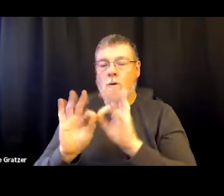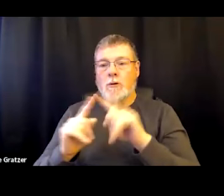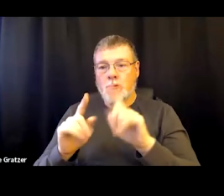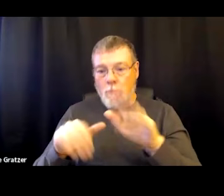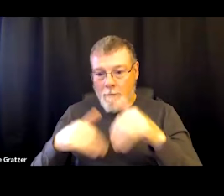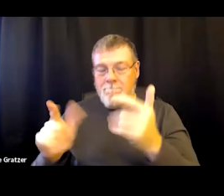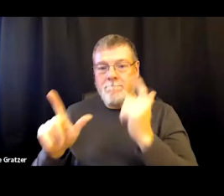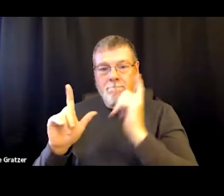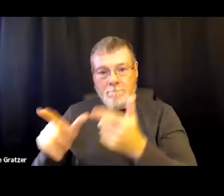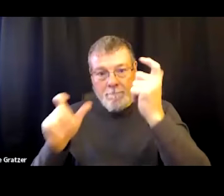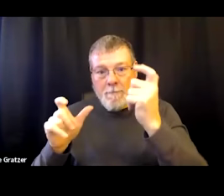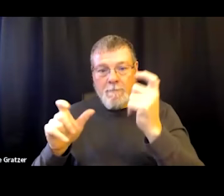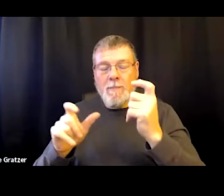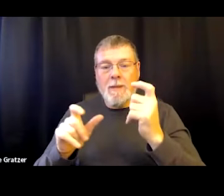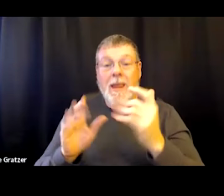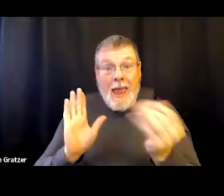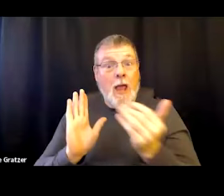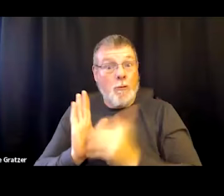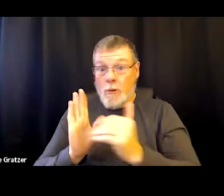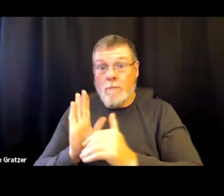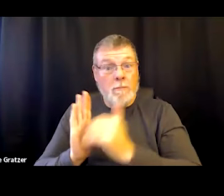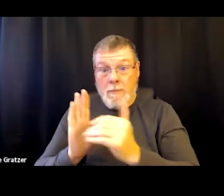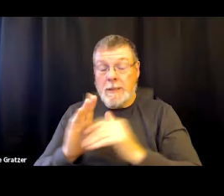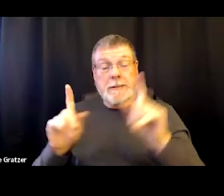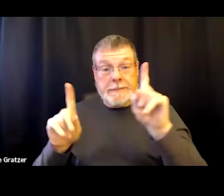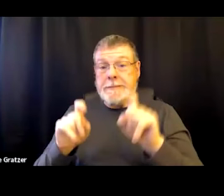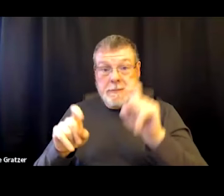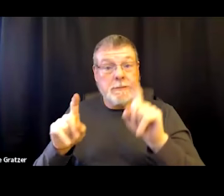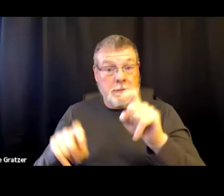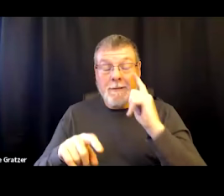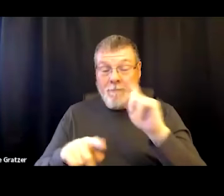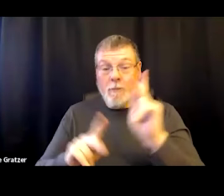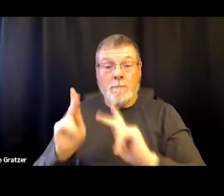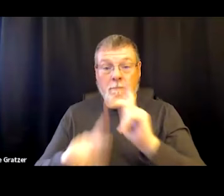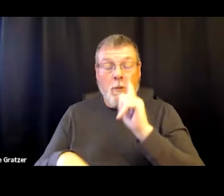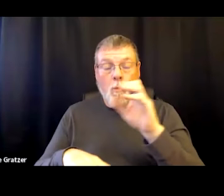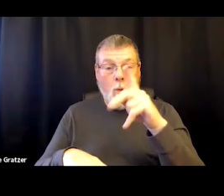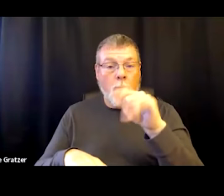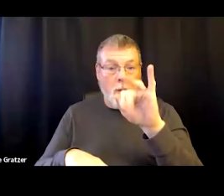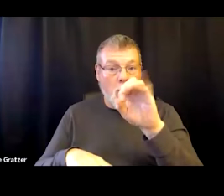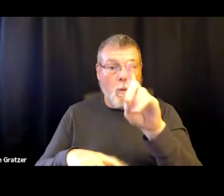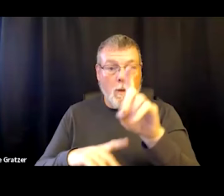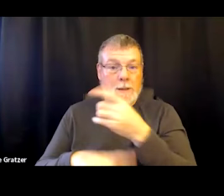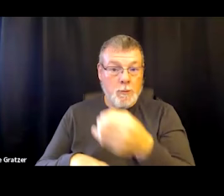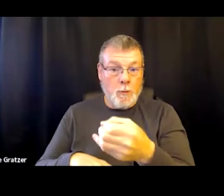and repeated frequent drug testing for persons with opioid use disorders and all disorders,